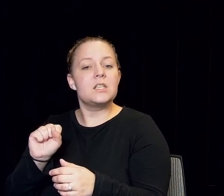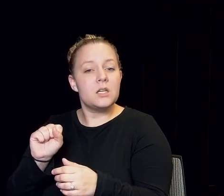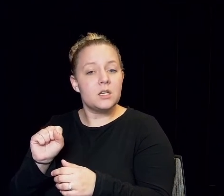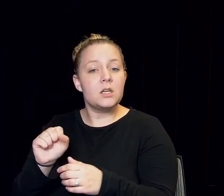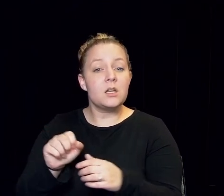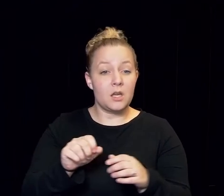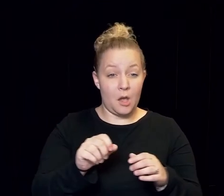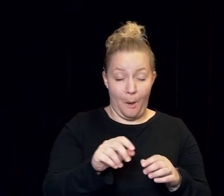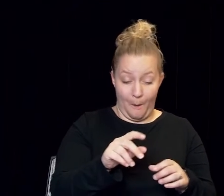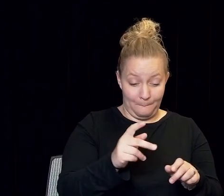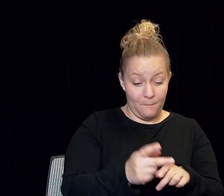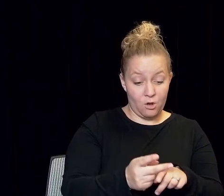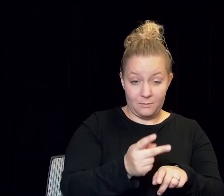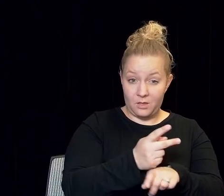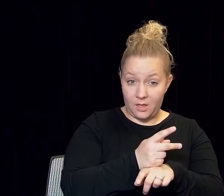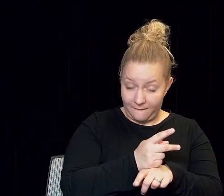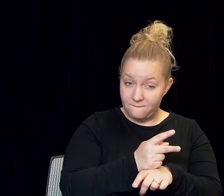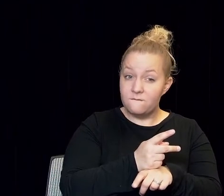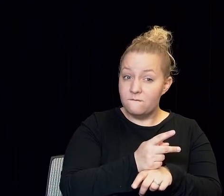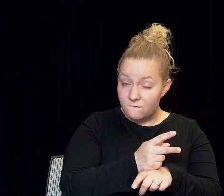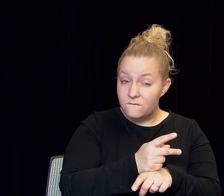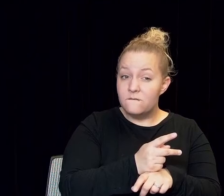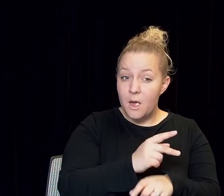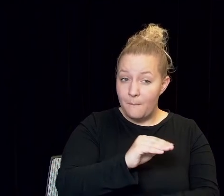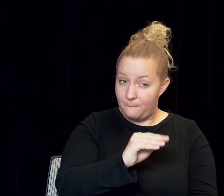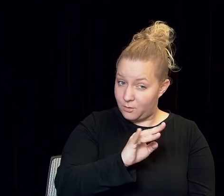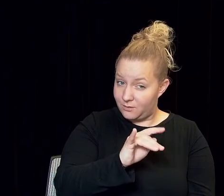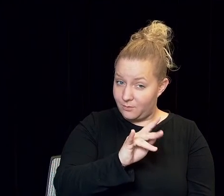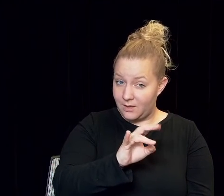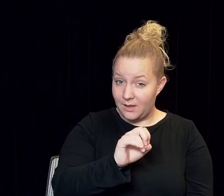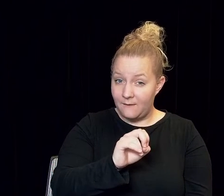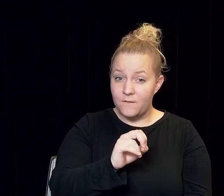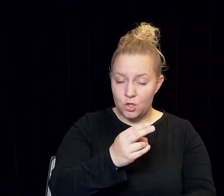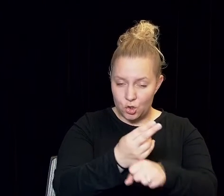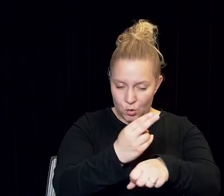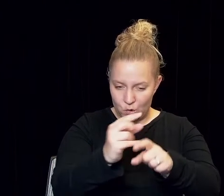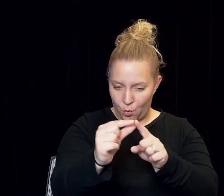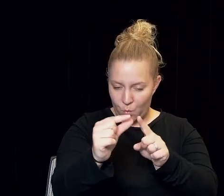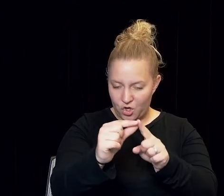But for multiplicative inverses, we're going to use this word "reciprocal" quite often. And what that